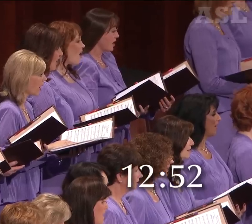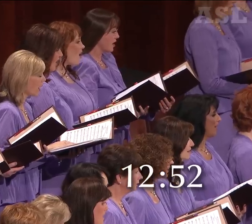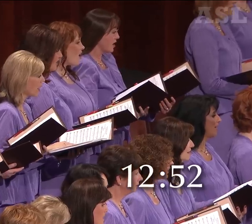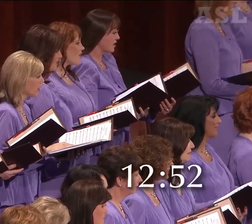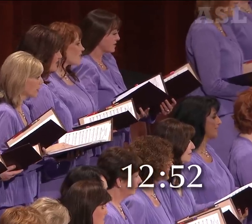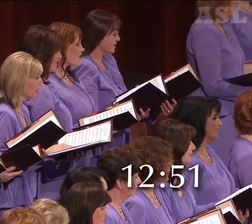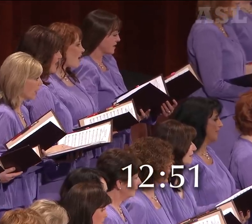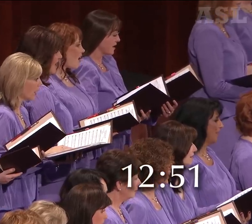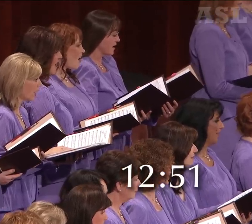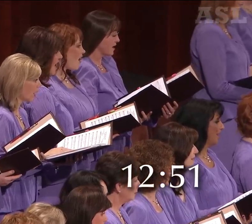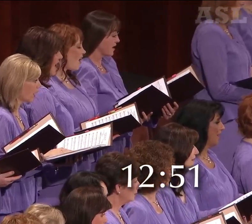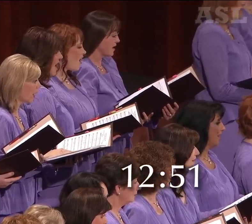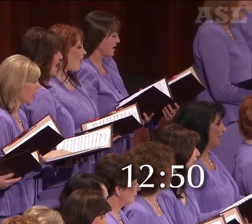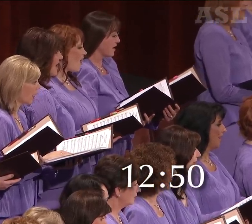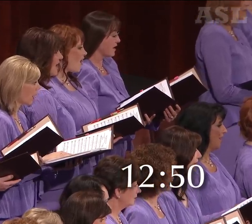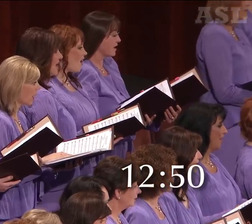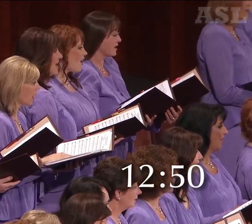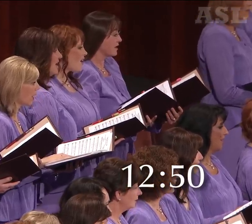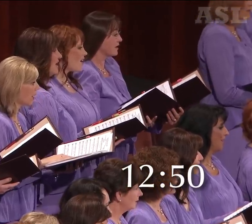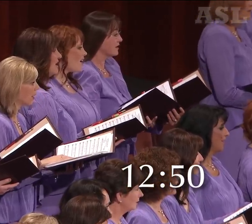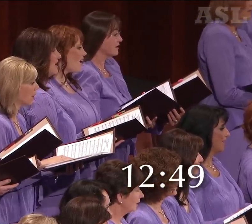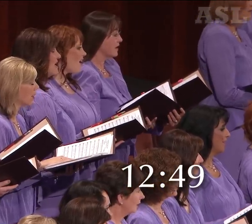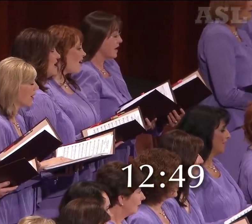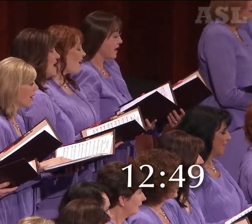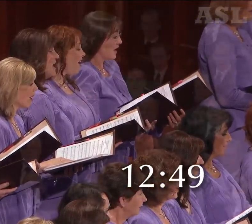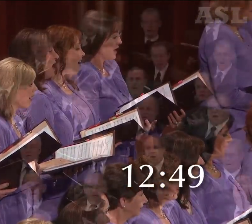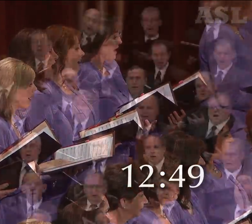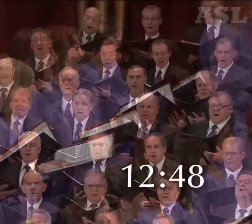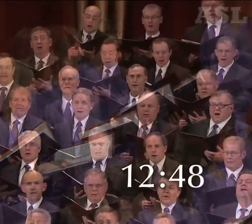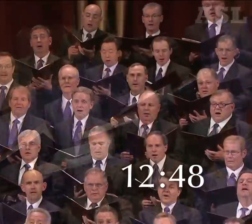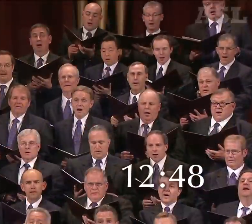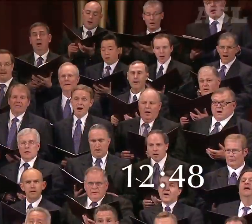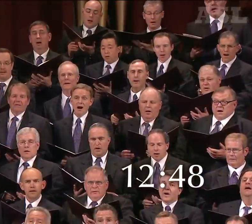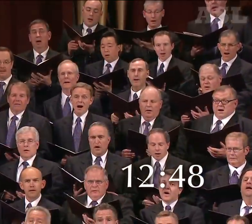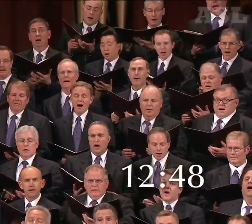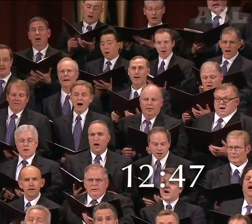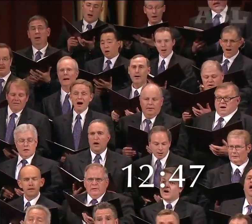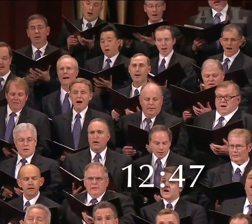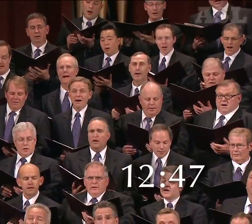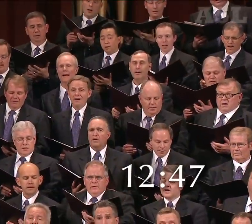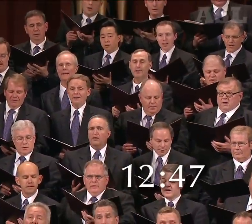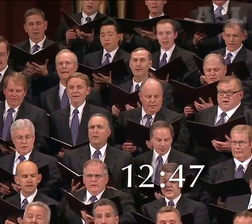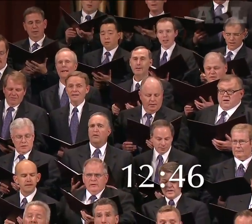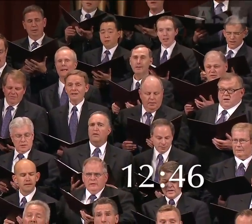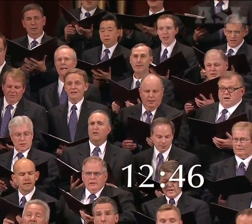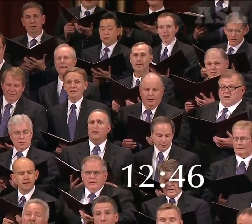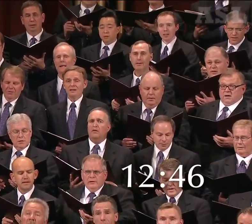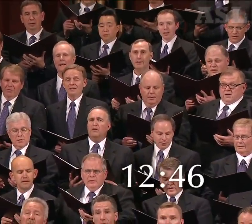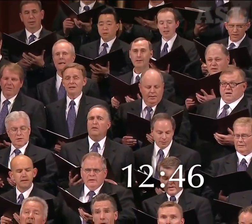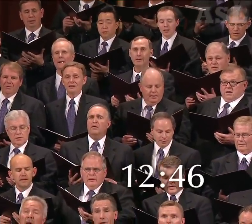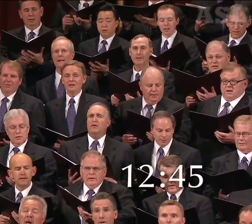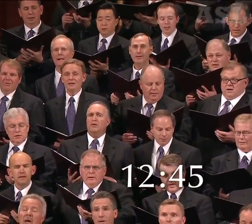THIS IS THE ENGLISH CLOSED CAPTION CHANNEL OF THE CHURCH OF JESUS CHRIST OF LATTER-DAY SAINTS.